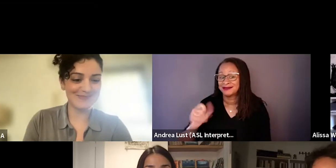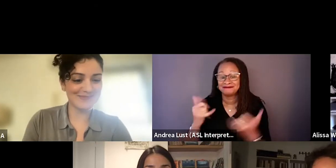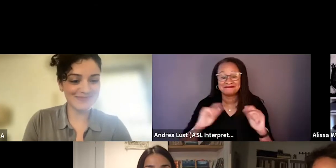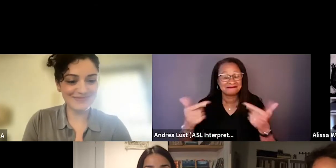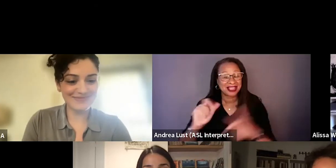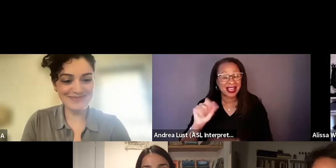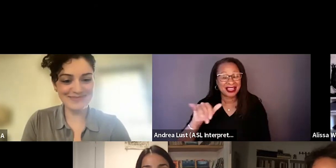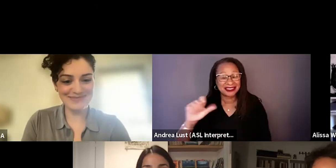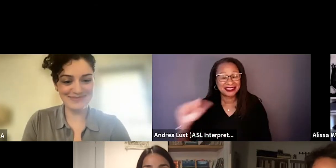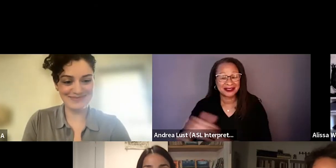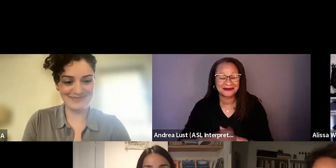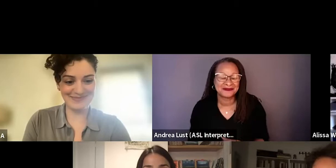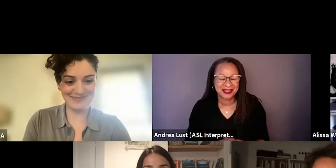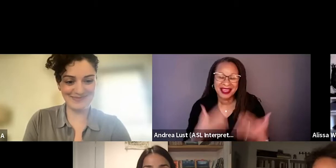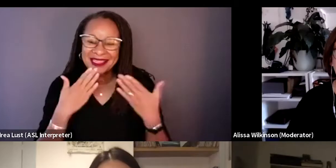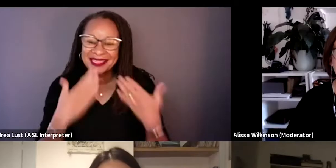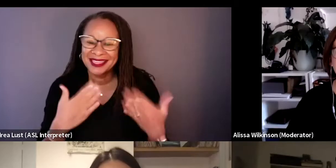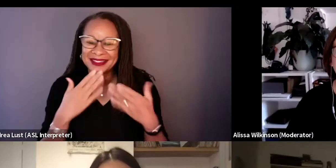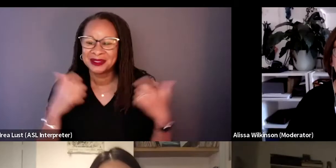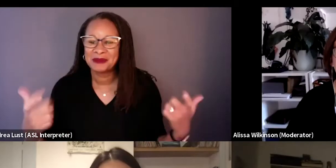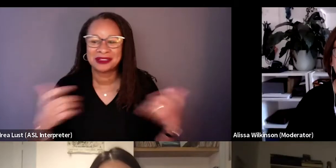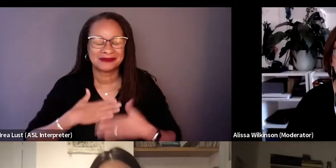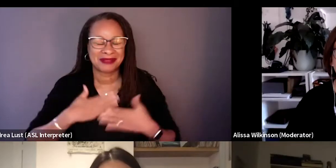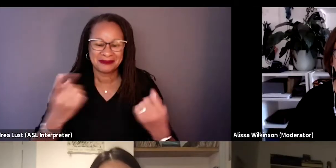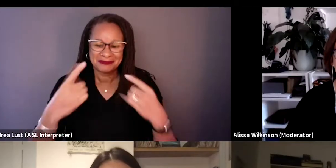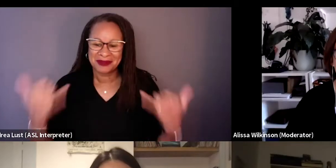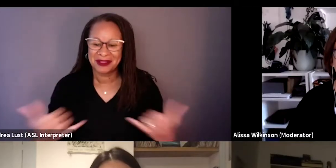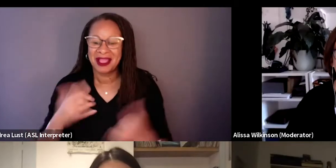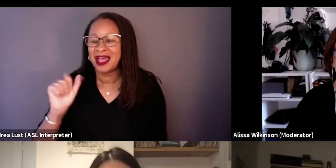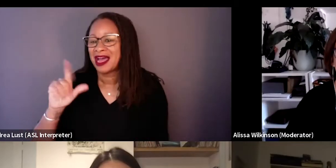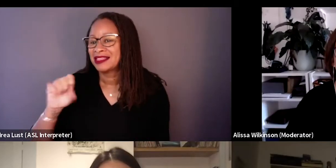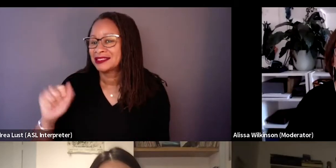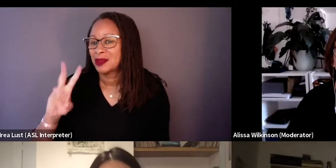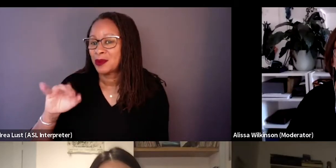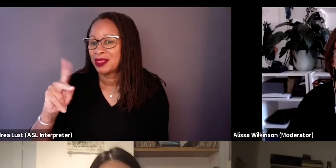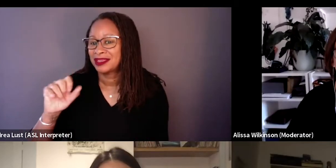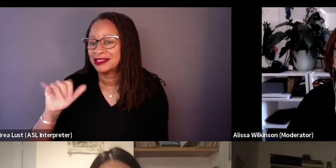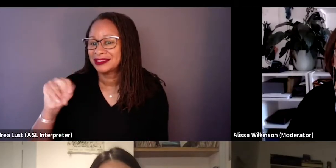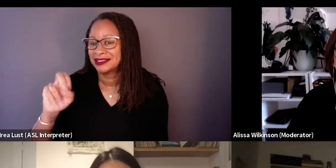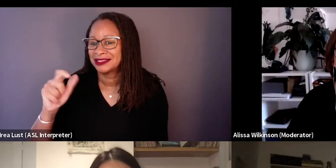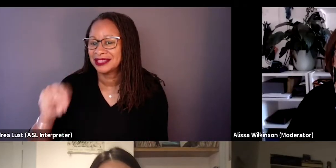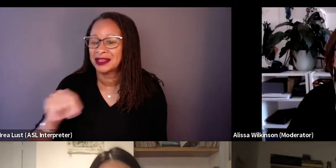Thank you so much. I'm so glad to be here. I'm Alissa Wilkinson. I'm a senior culture reporter and critic